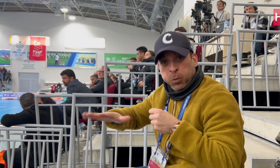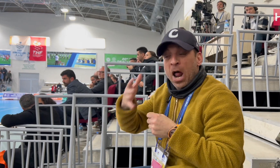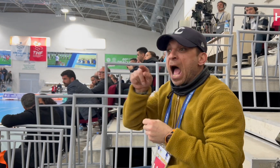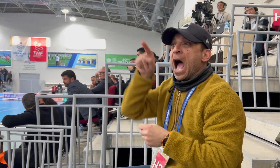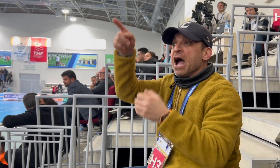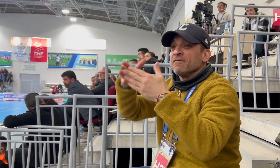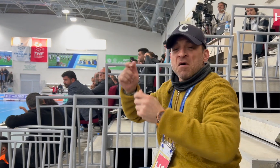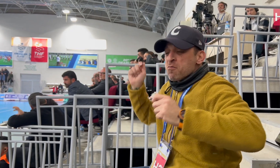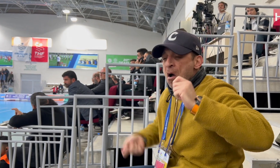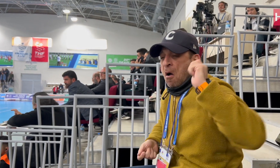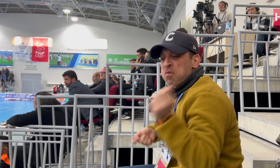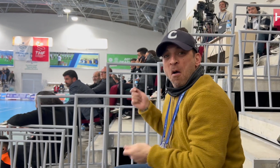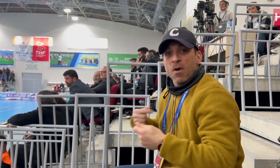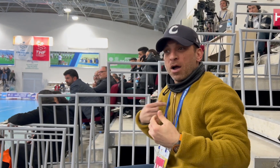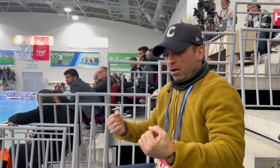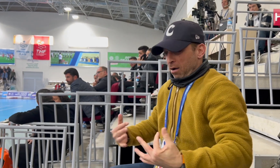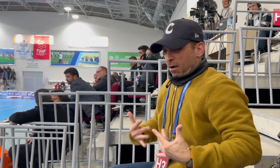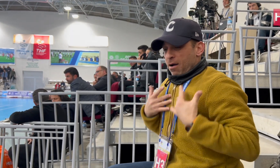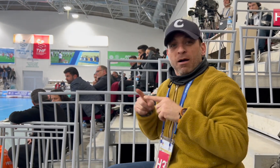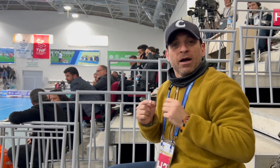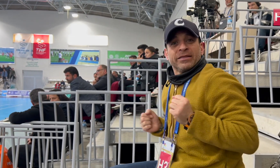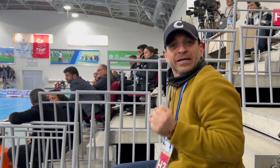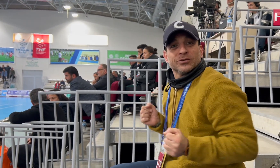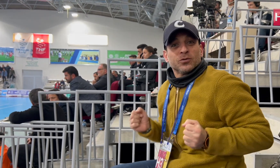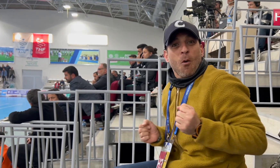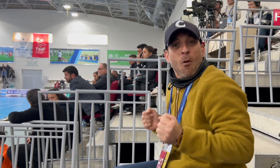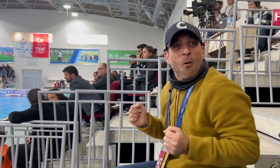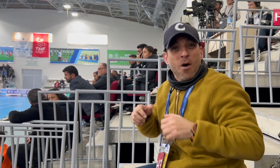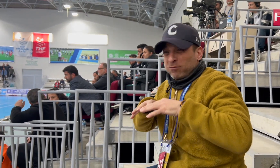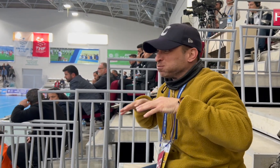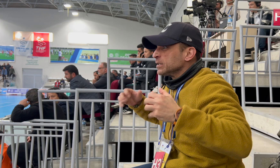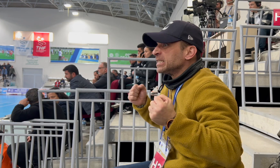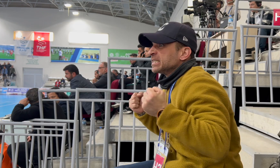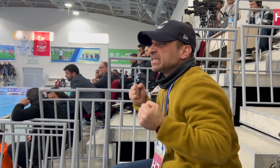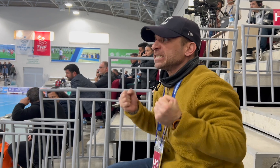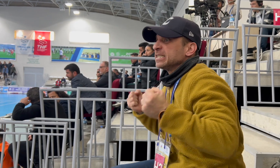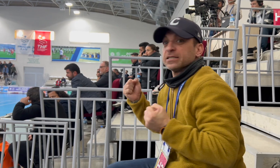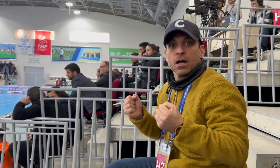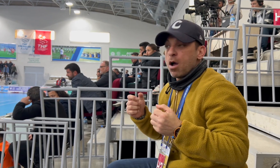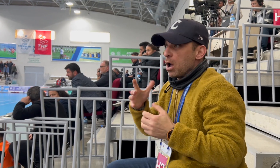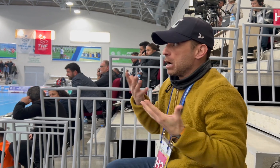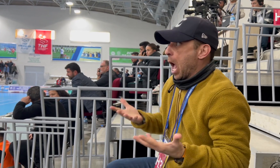with drums. It was so loud that it felt like being in a disco.